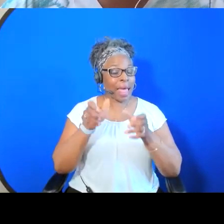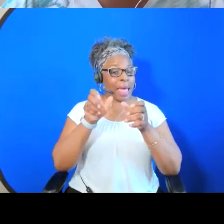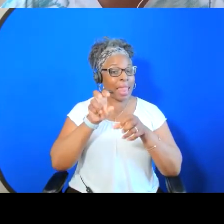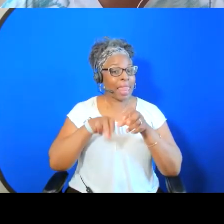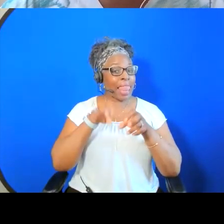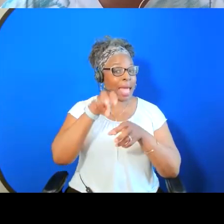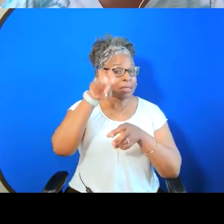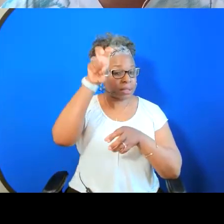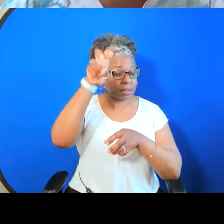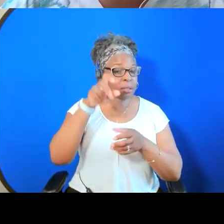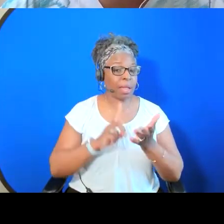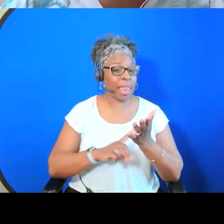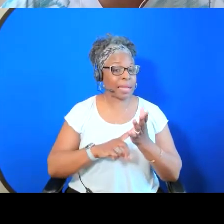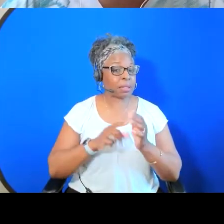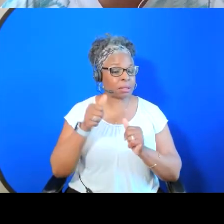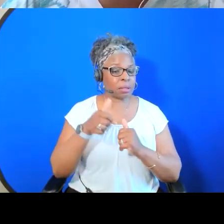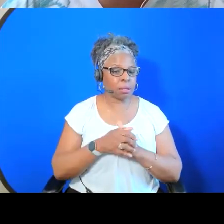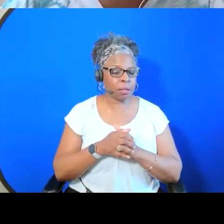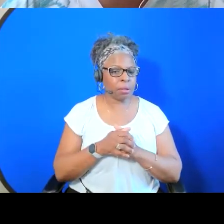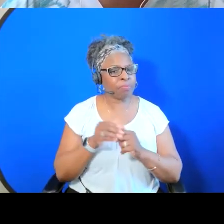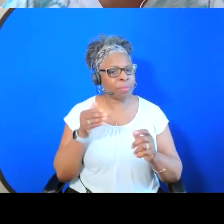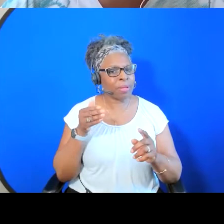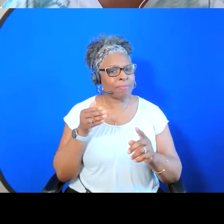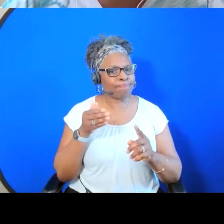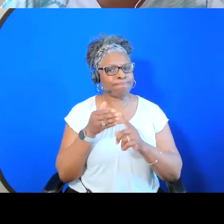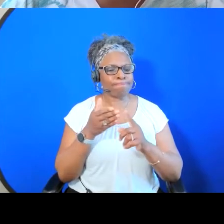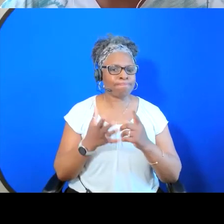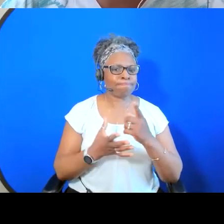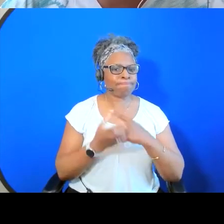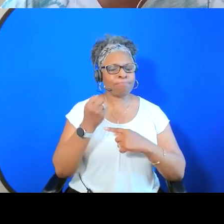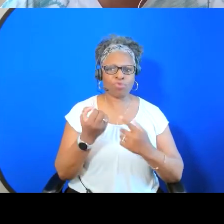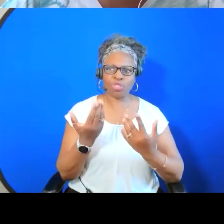and what might be the barriers to achieving a kind of goal or, or achieving, you know,